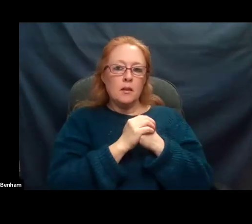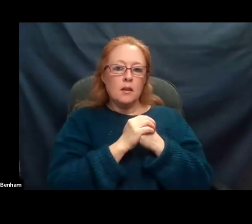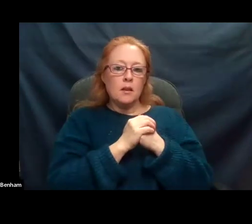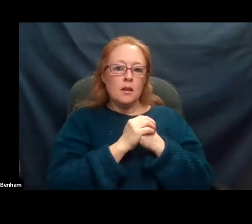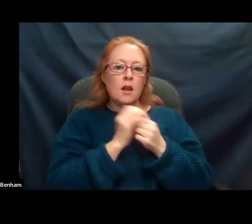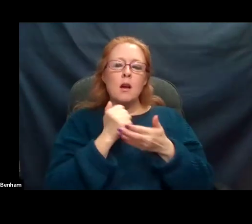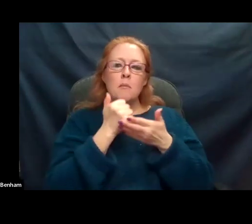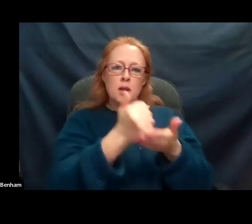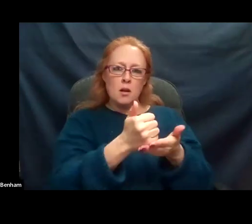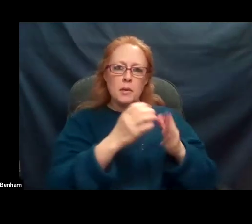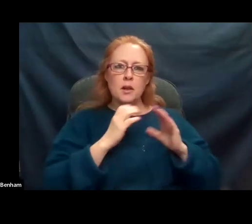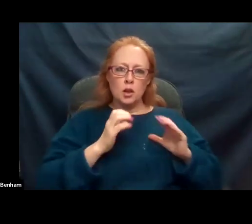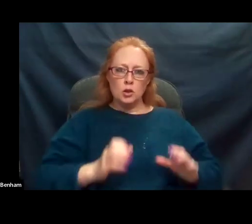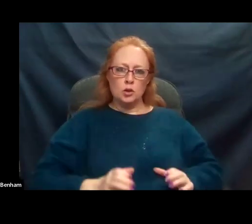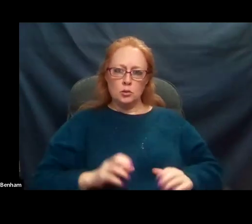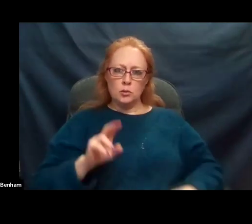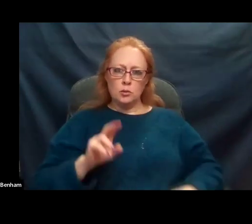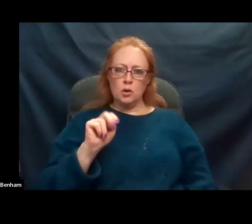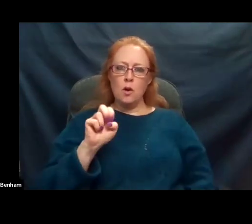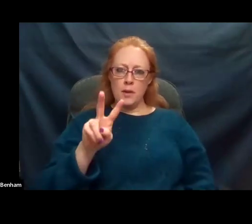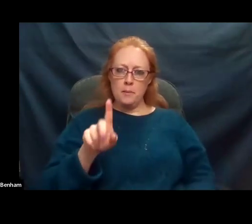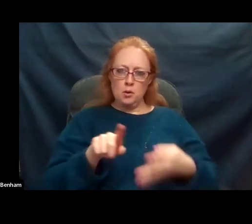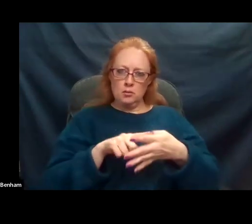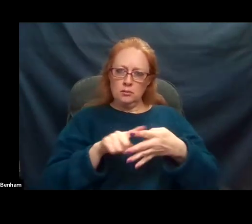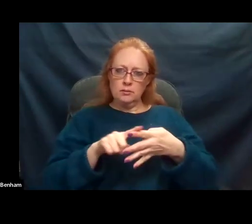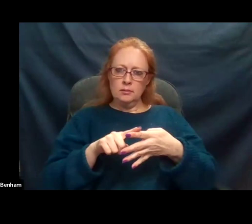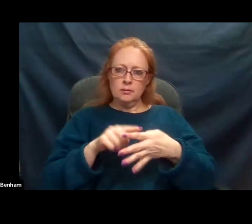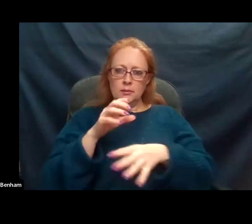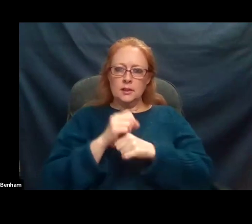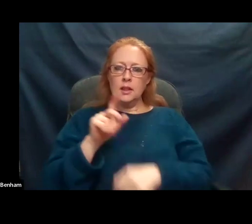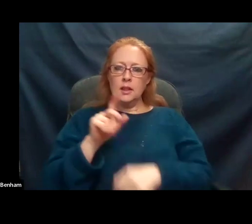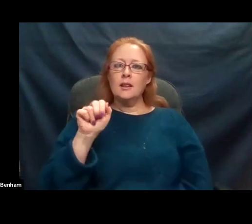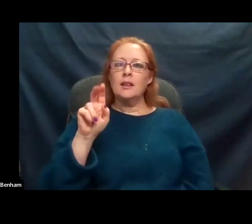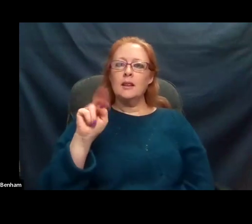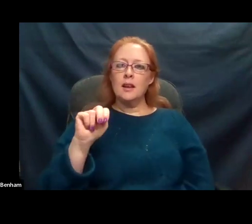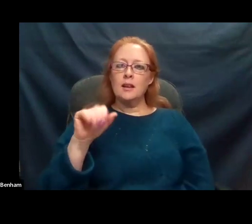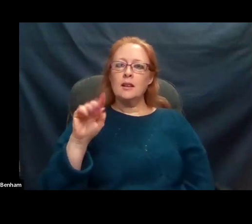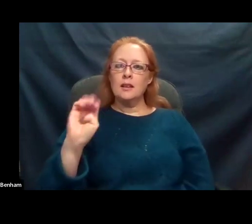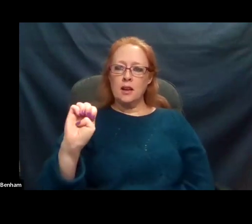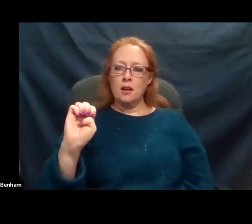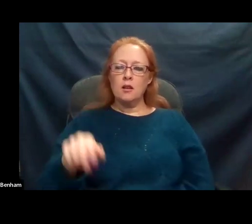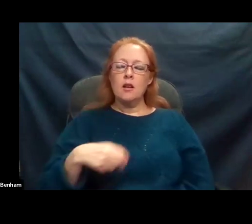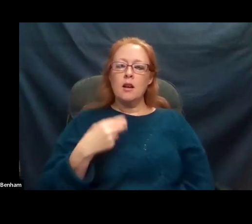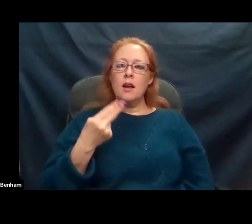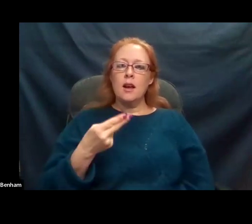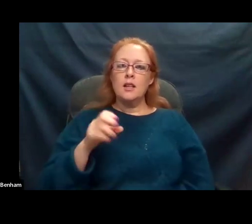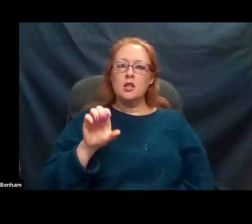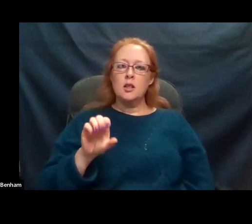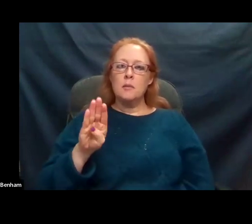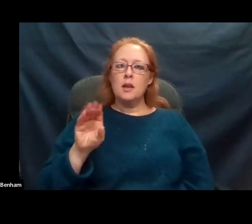We're talking about self advocacy here.